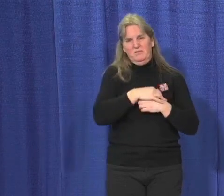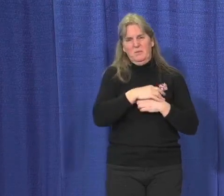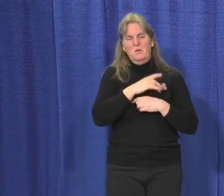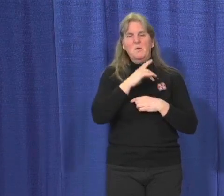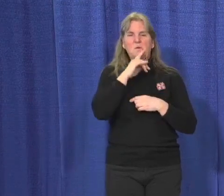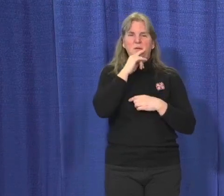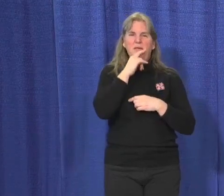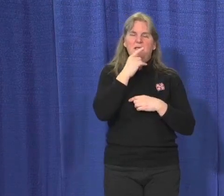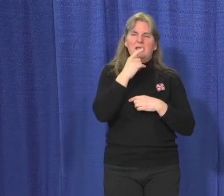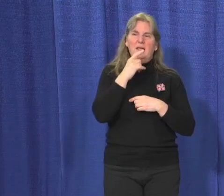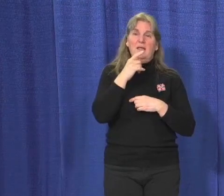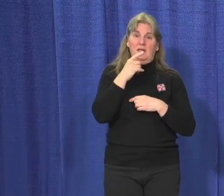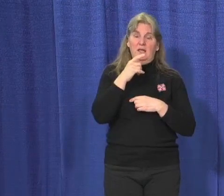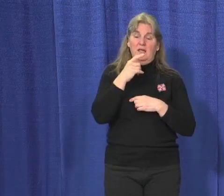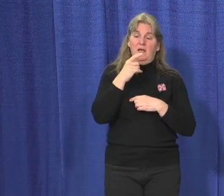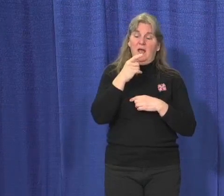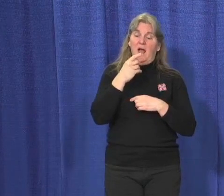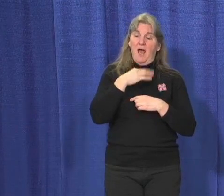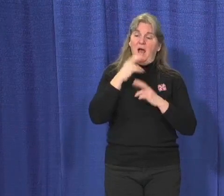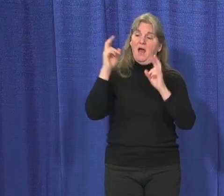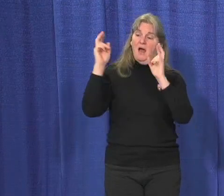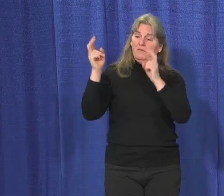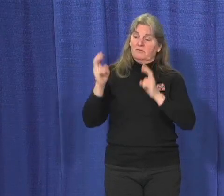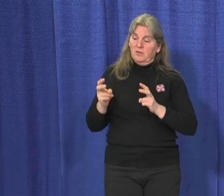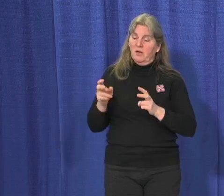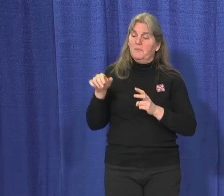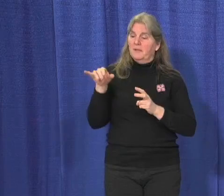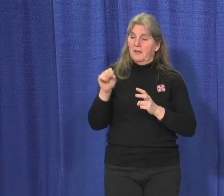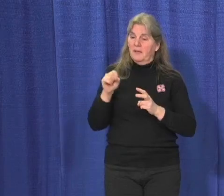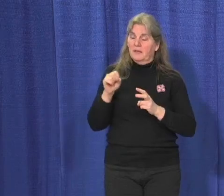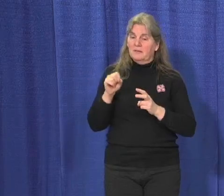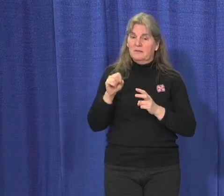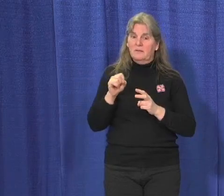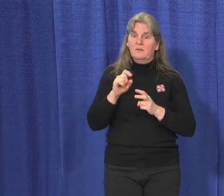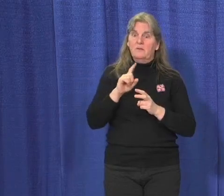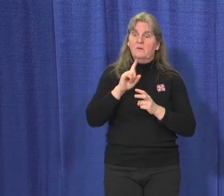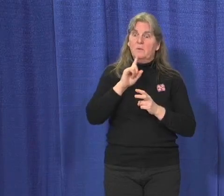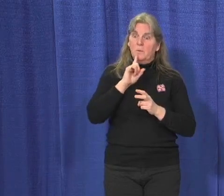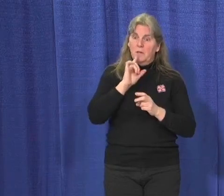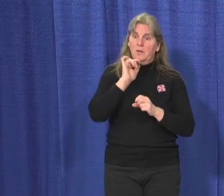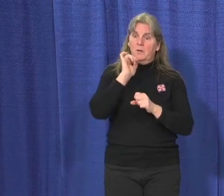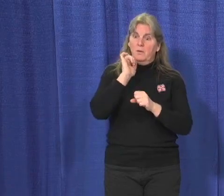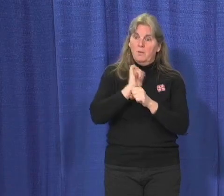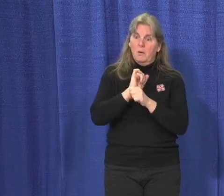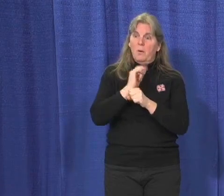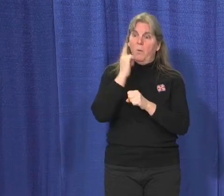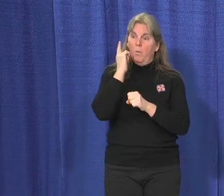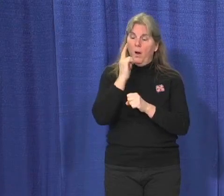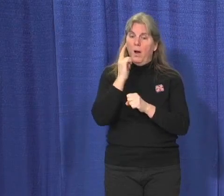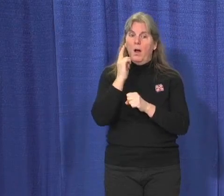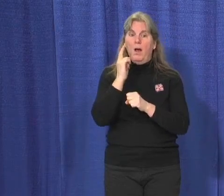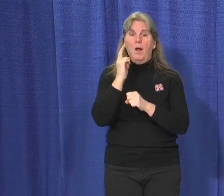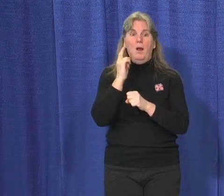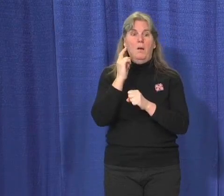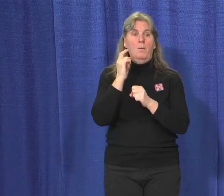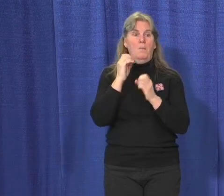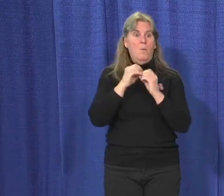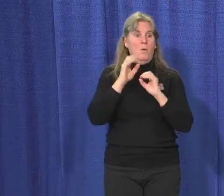reliable enough to determine, judging by the degree of side